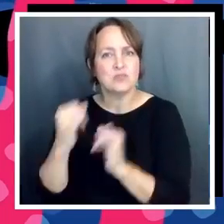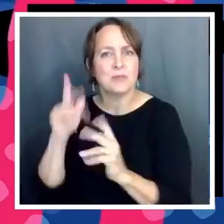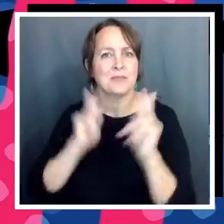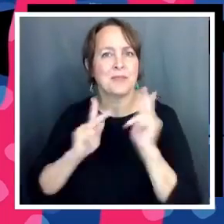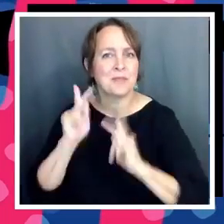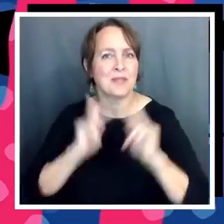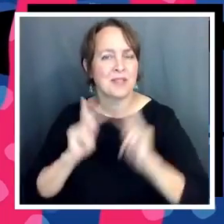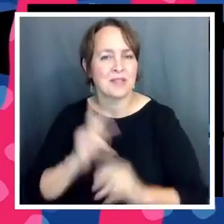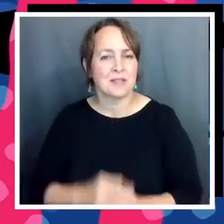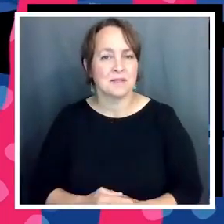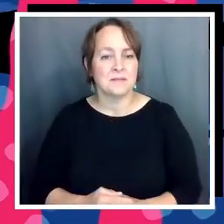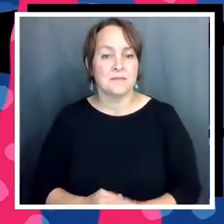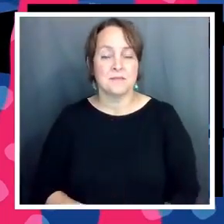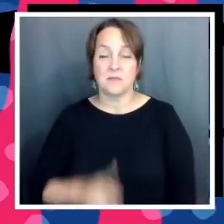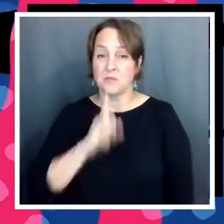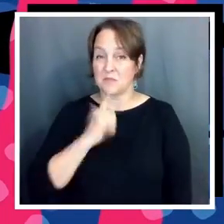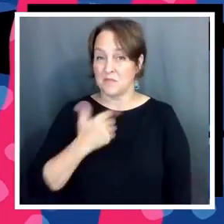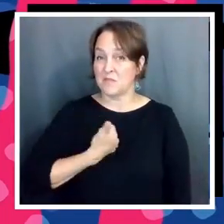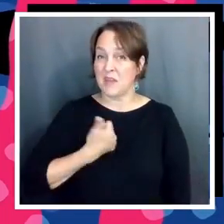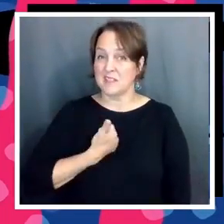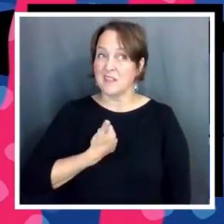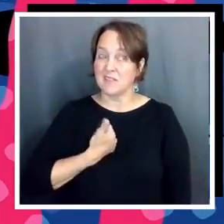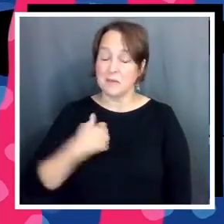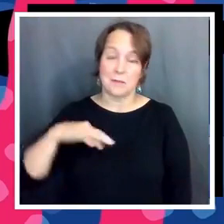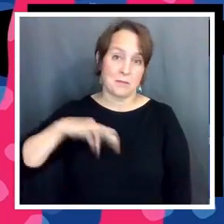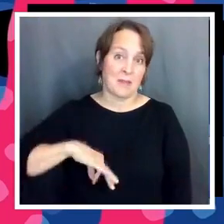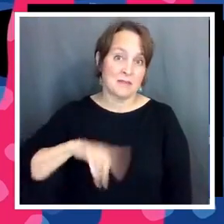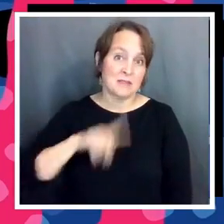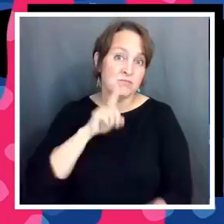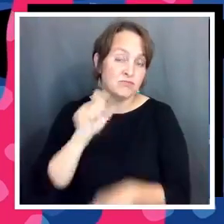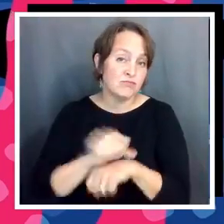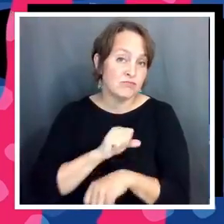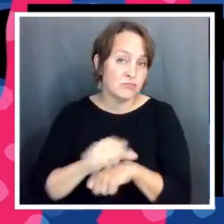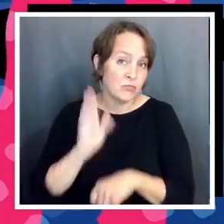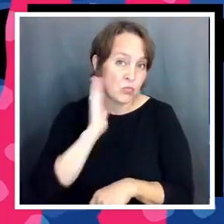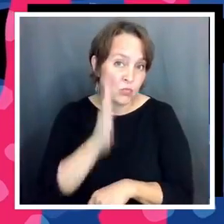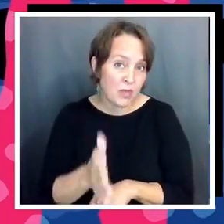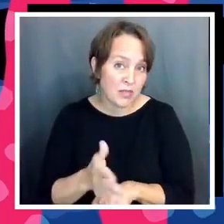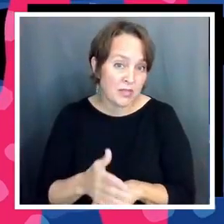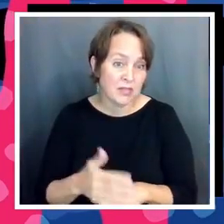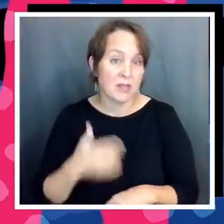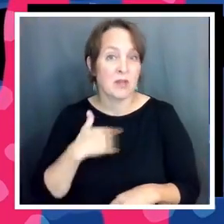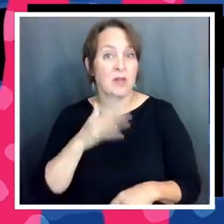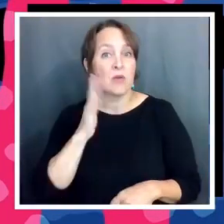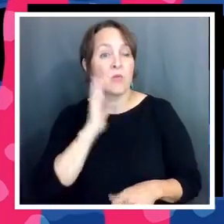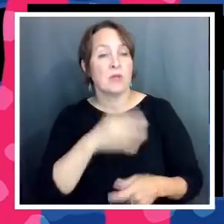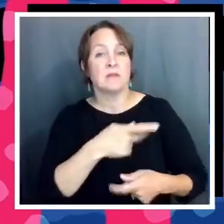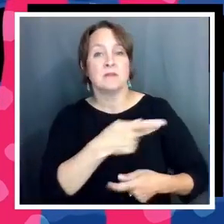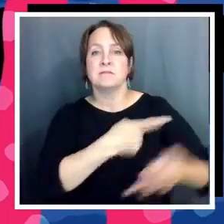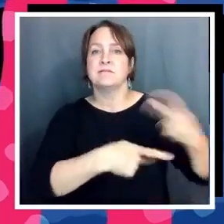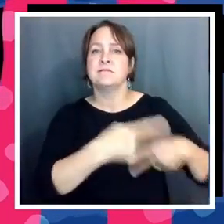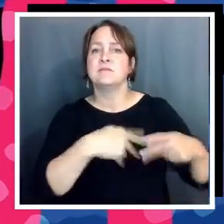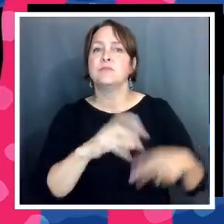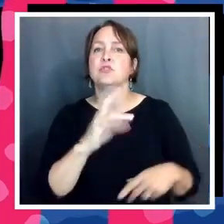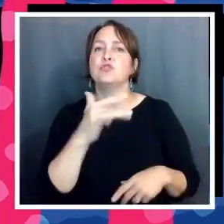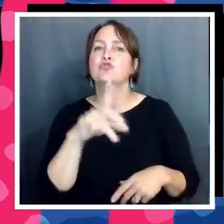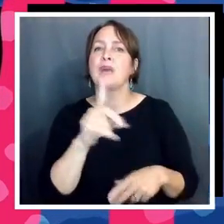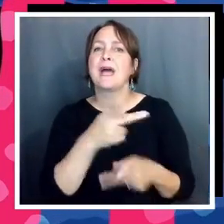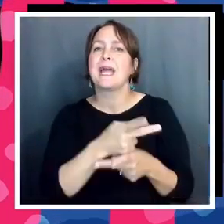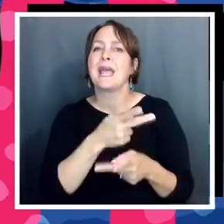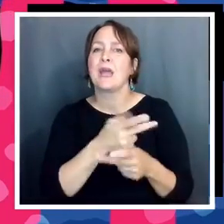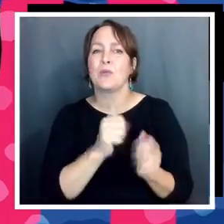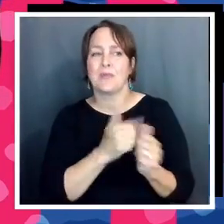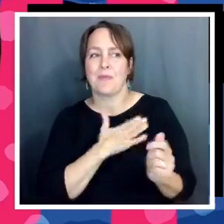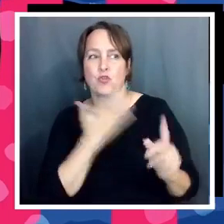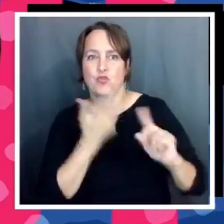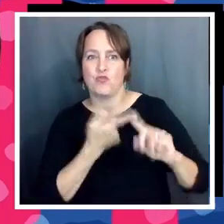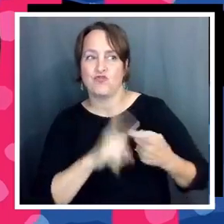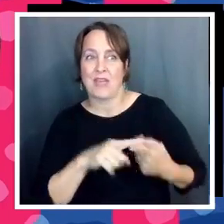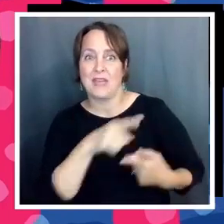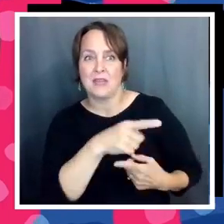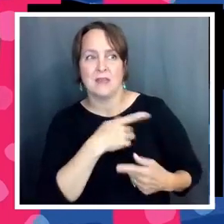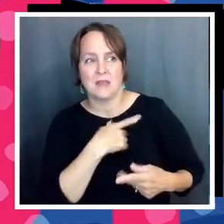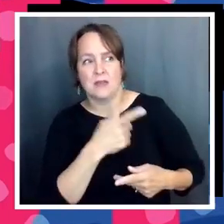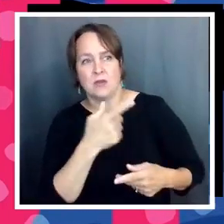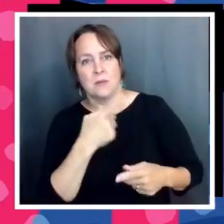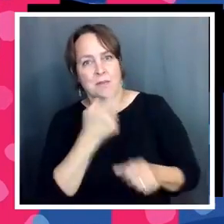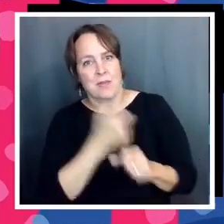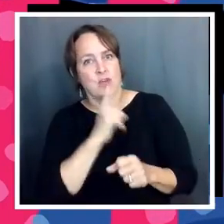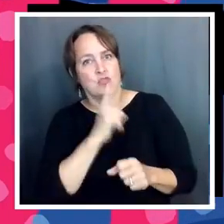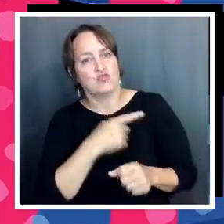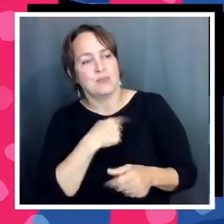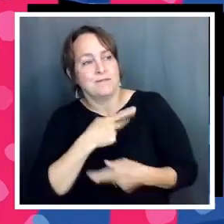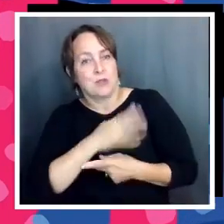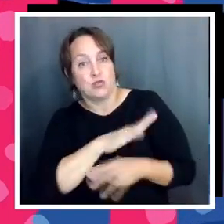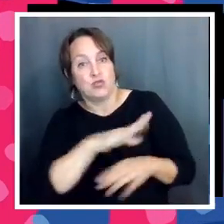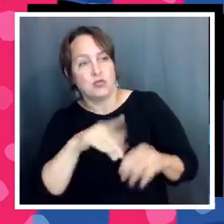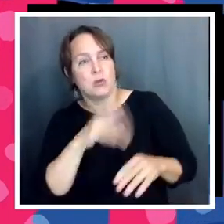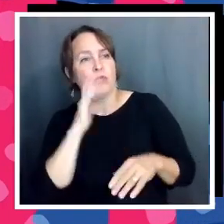FUNDAMENTAL CHANGE IN THE WAY